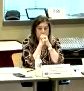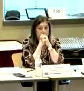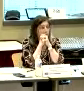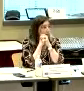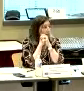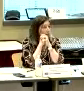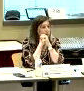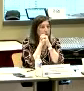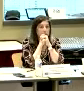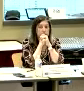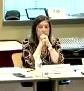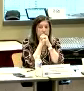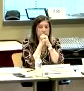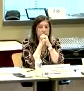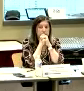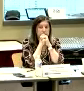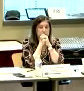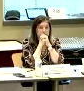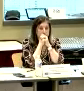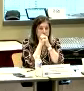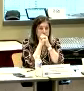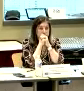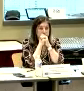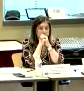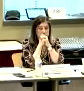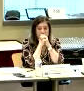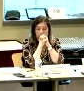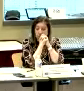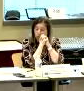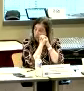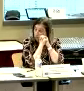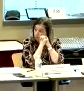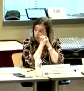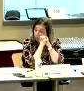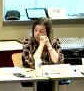of our longstanding ACD Committee members and a friend and a colleague to many of us.